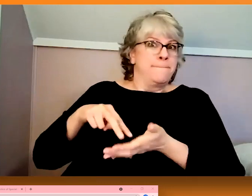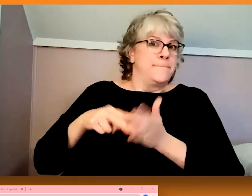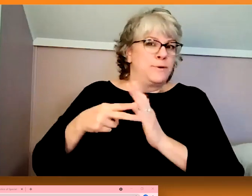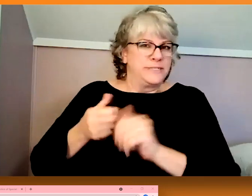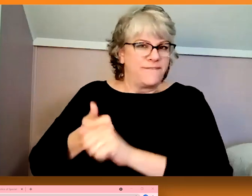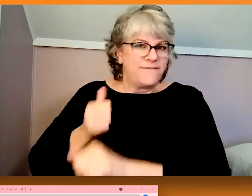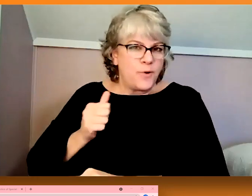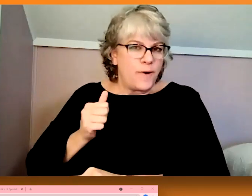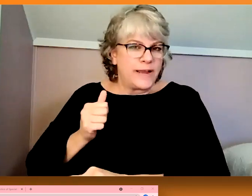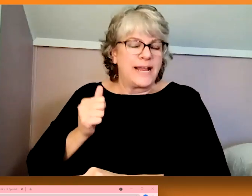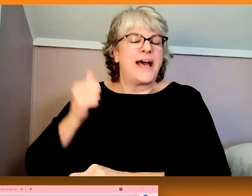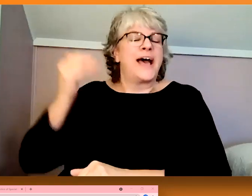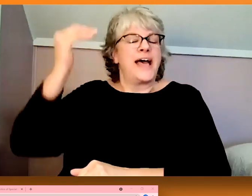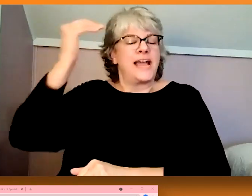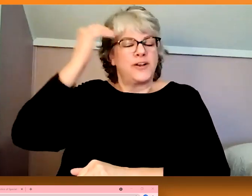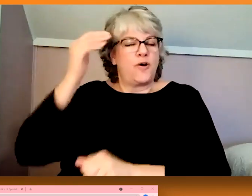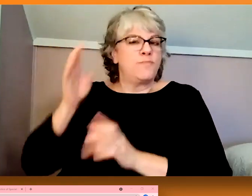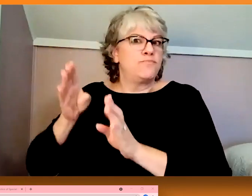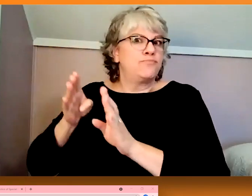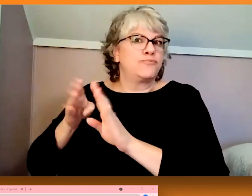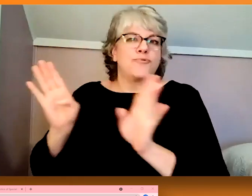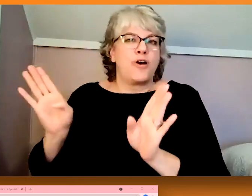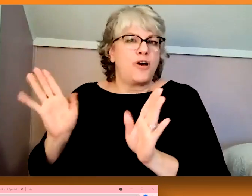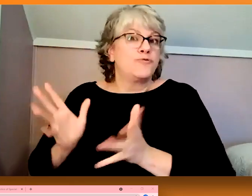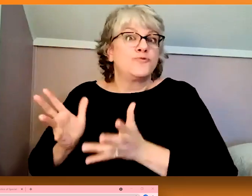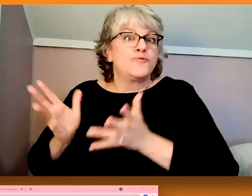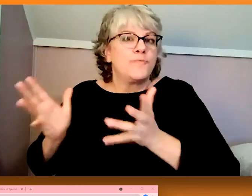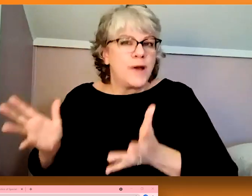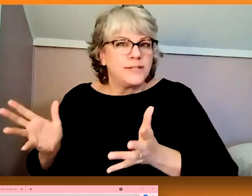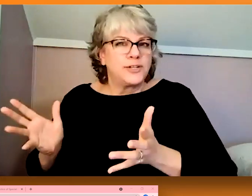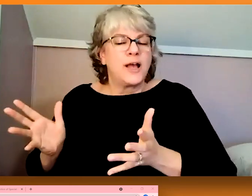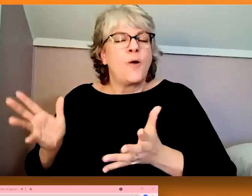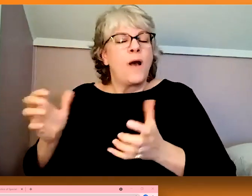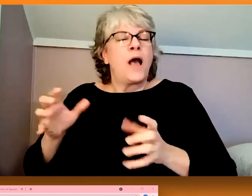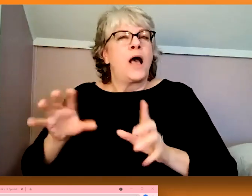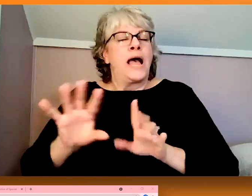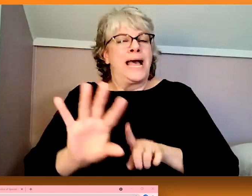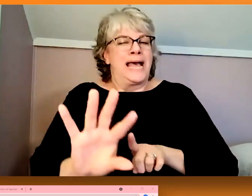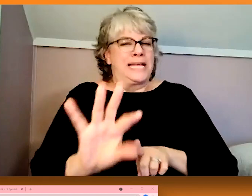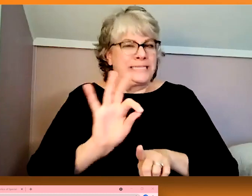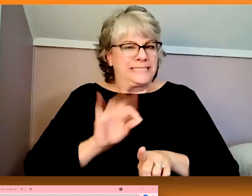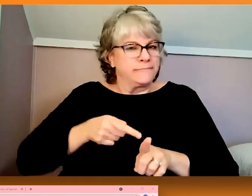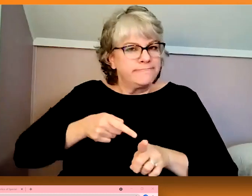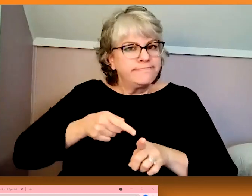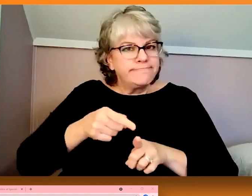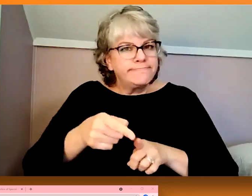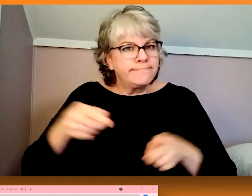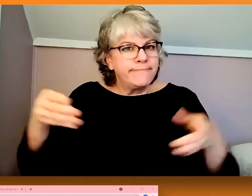I wanted to just kind of show a little bit more focus, but Bob is right.